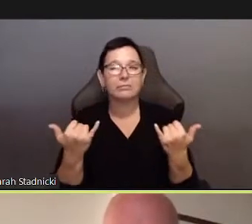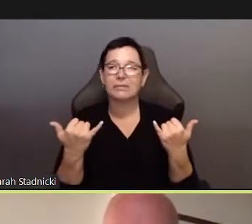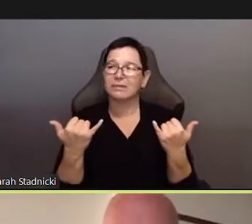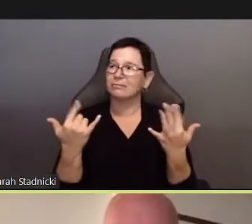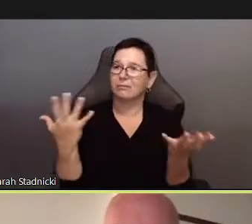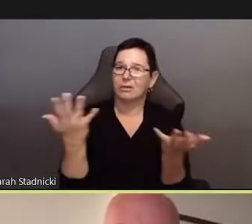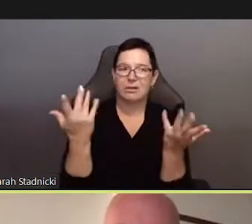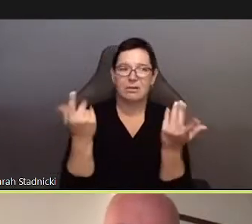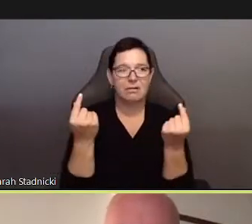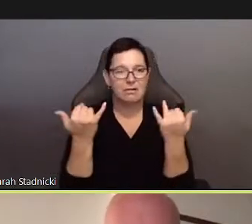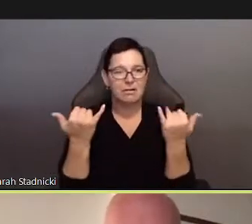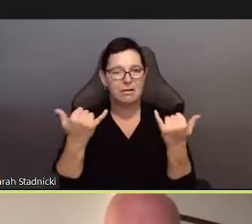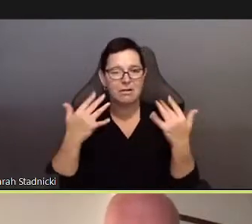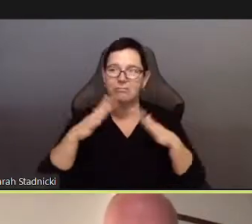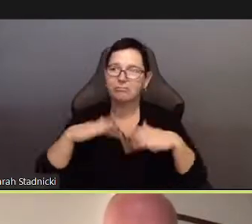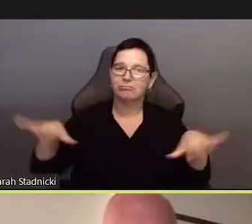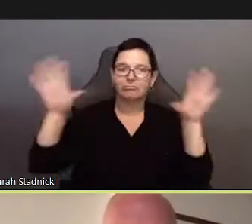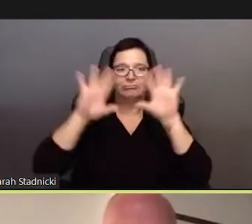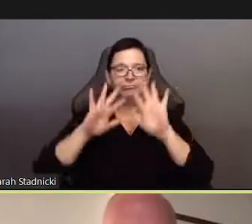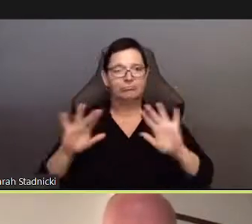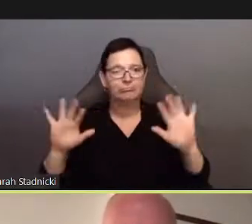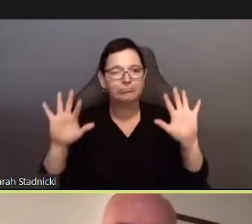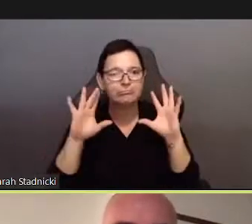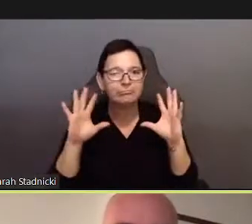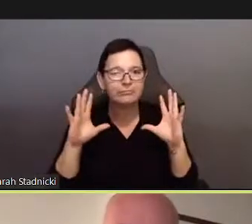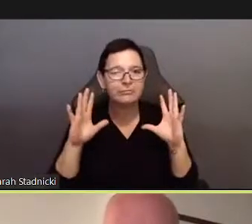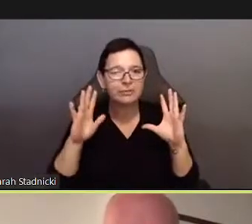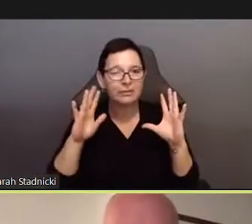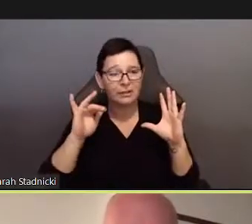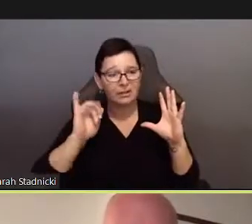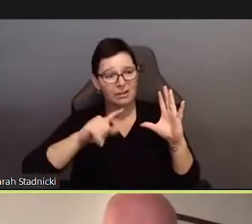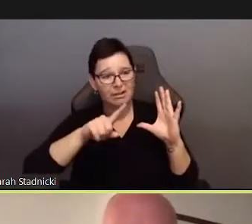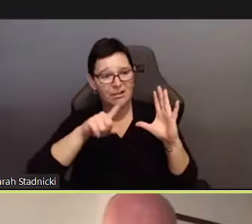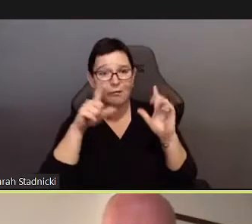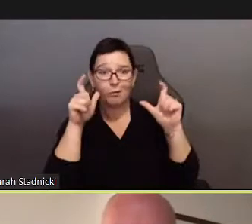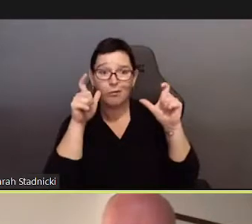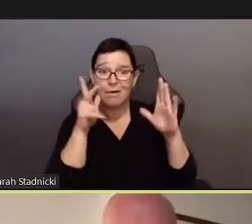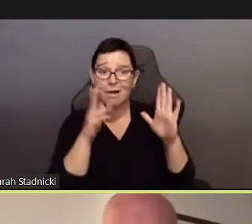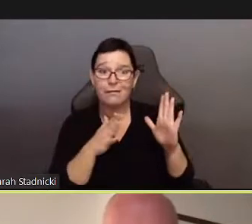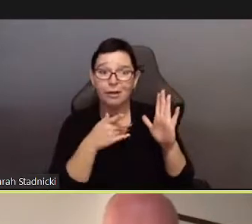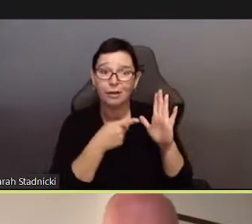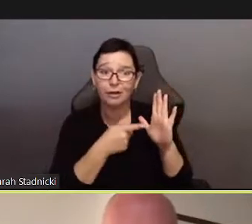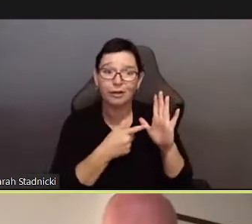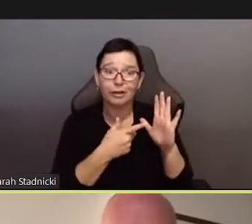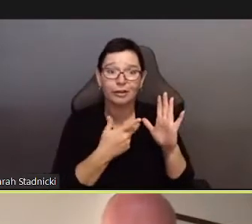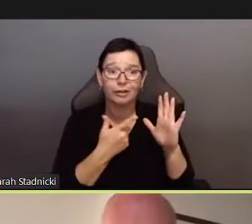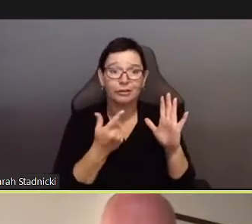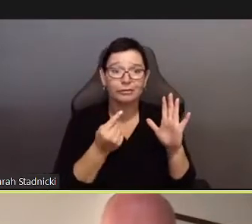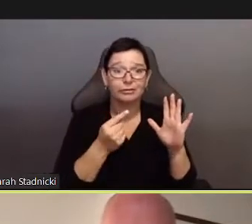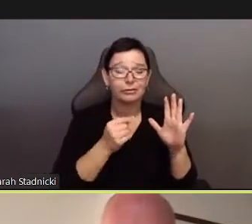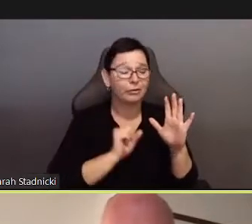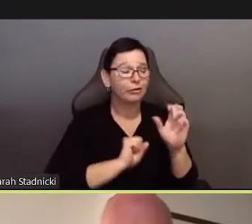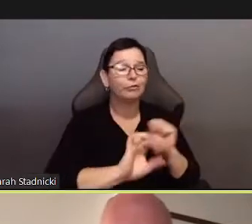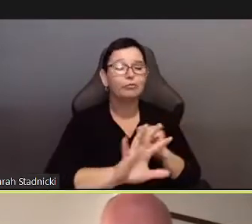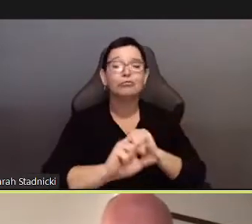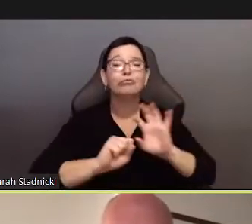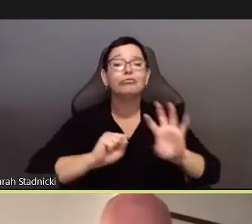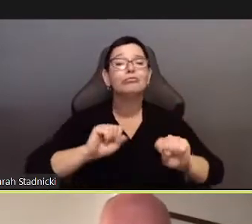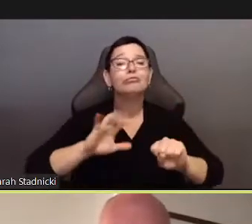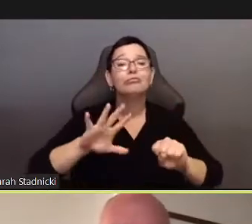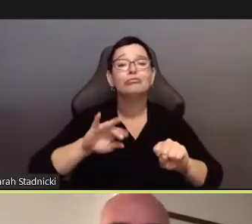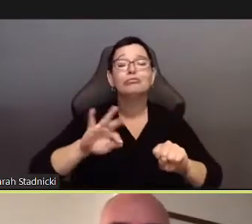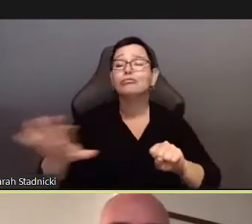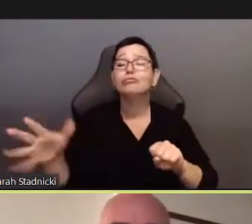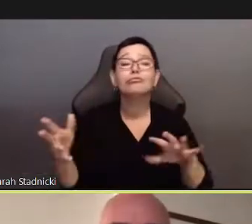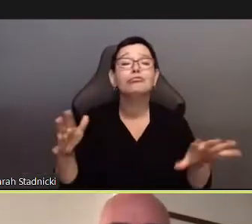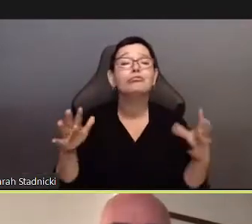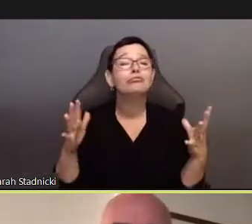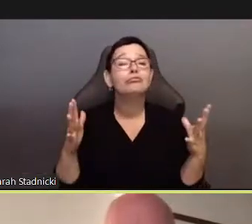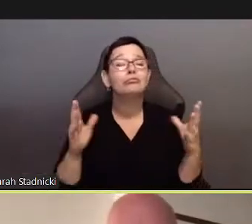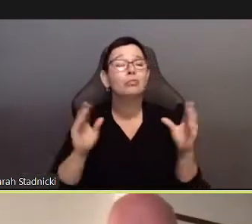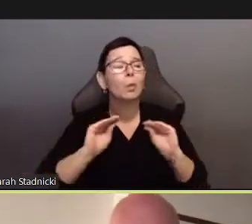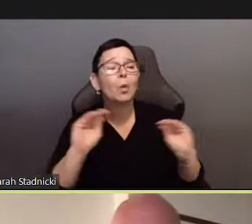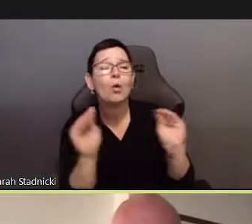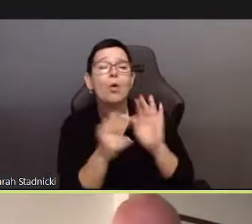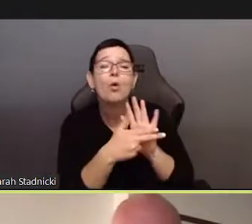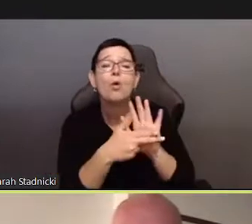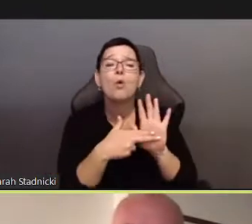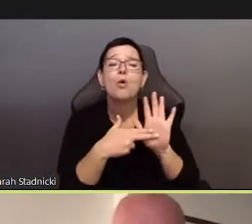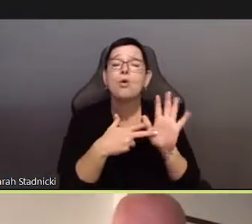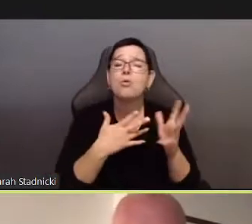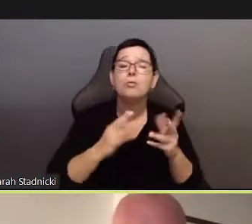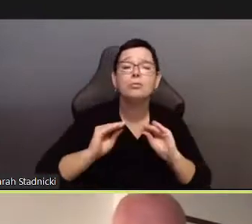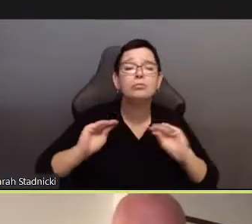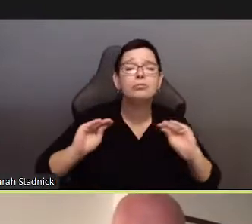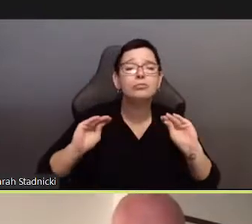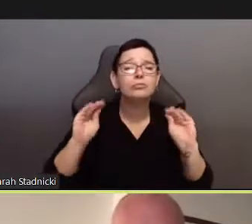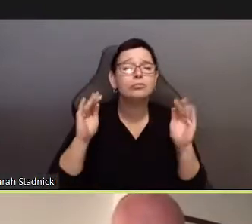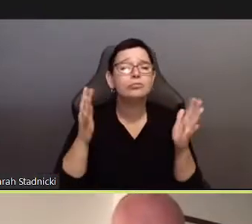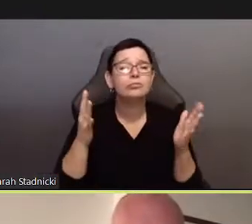Like the solitary figures and rejected items that we see in this photograph,